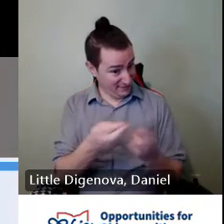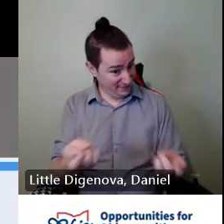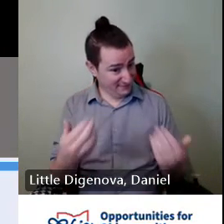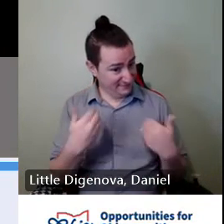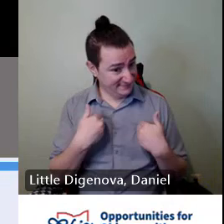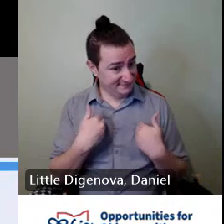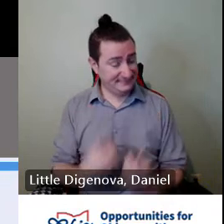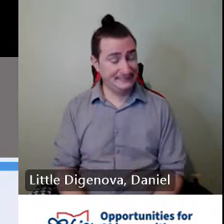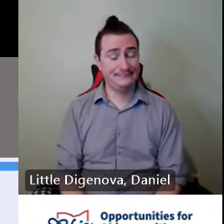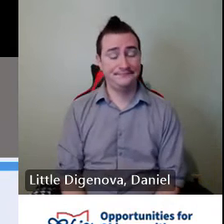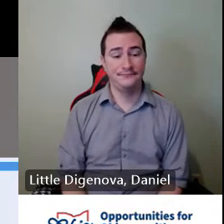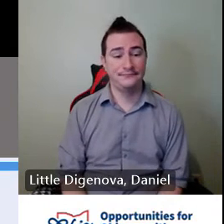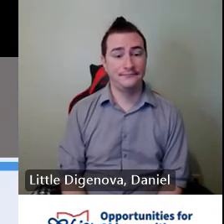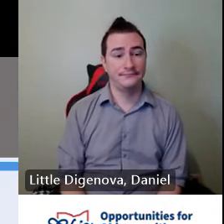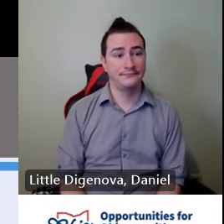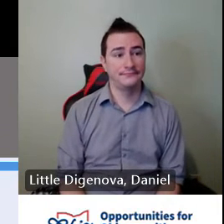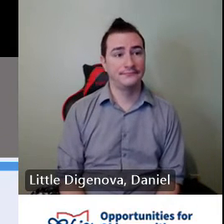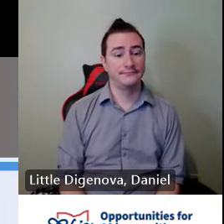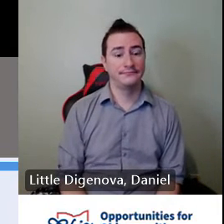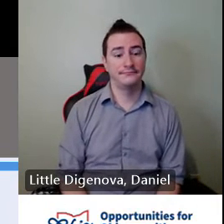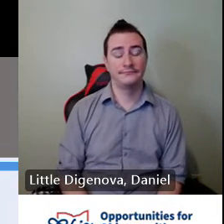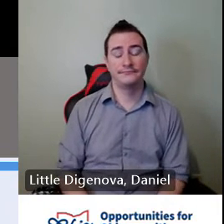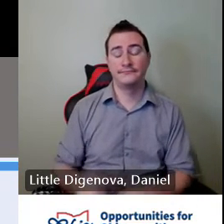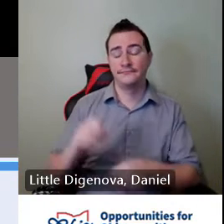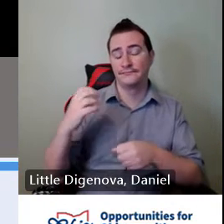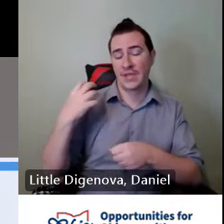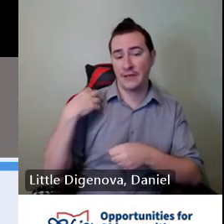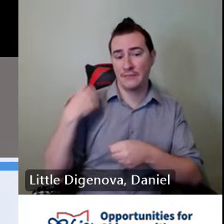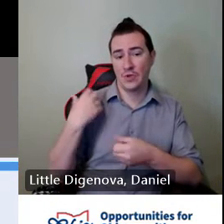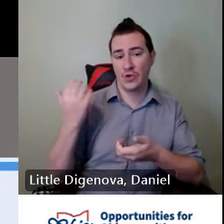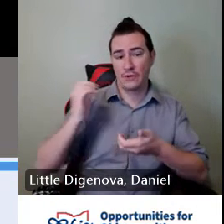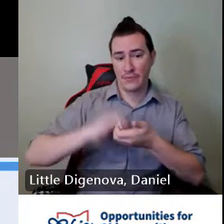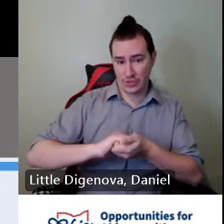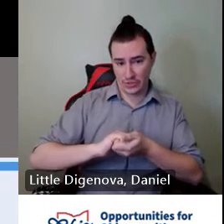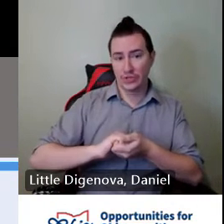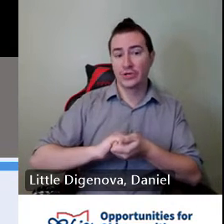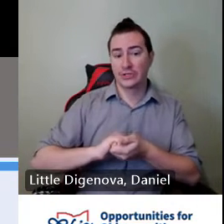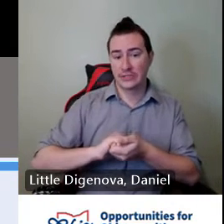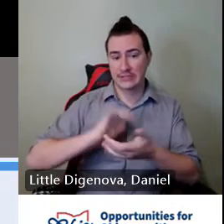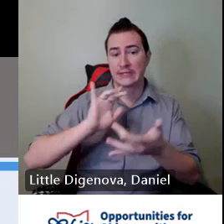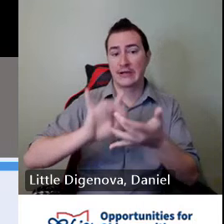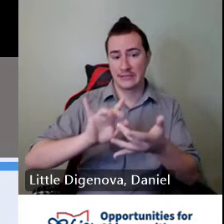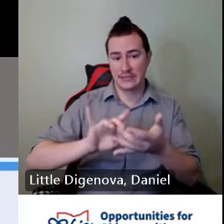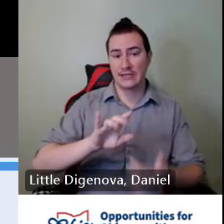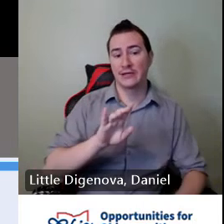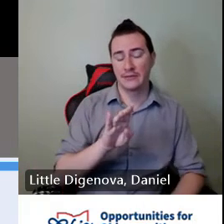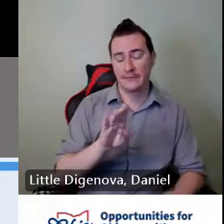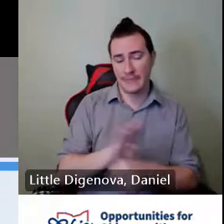Julia: Employer partners are also welcome to contact their business relations specialist at OOD to schedule a workplace